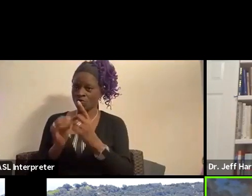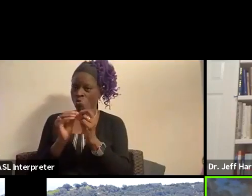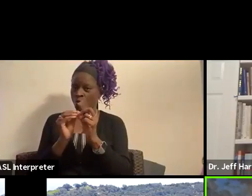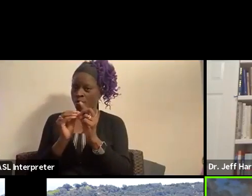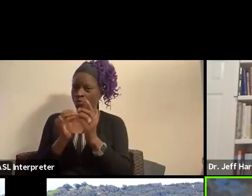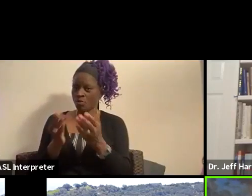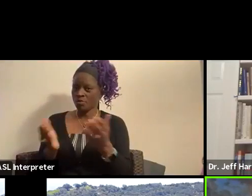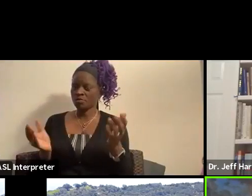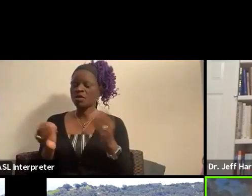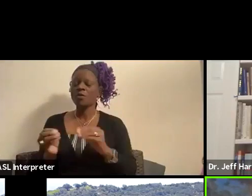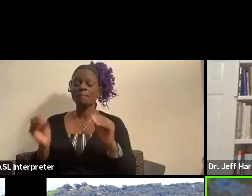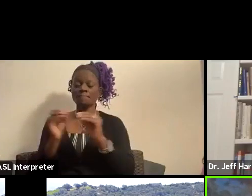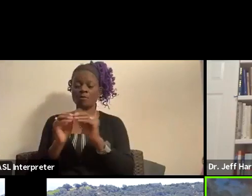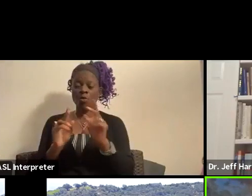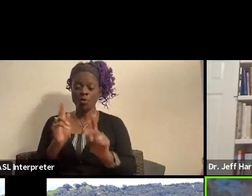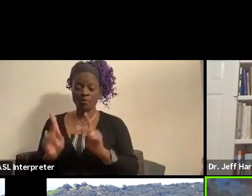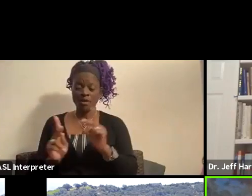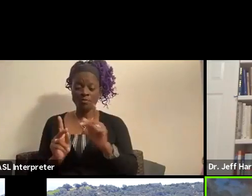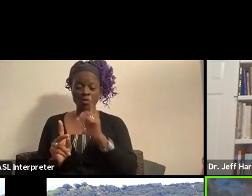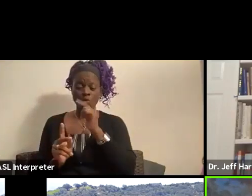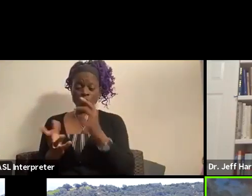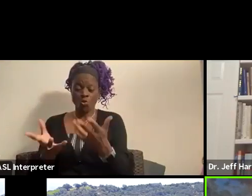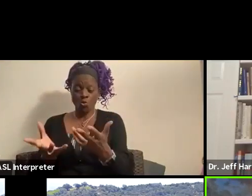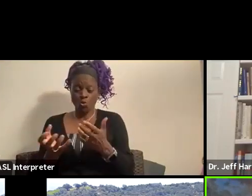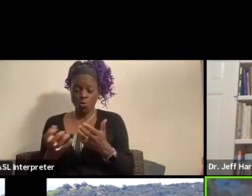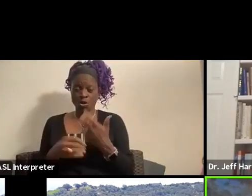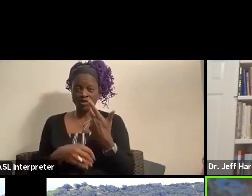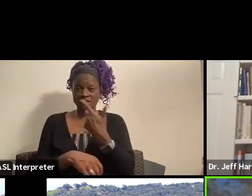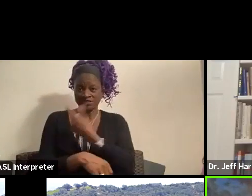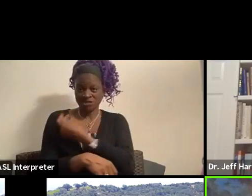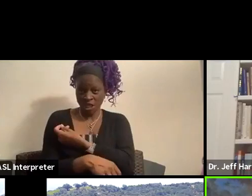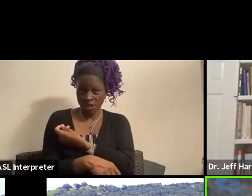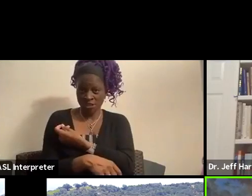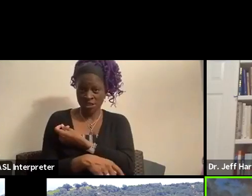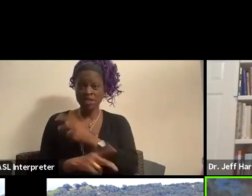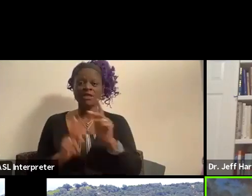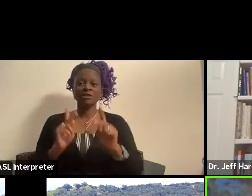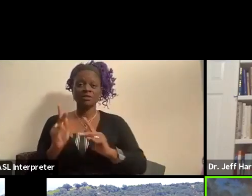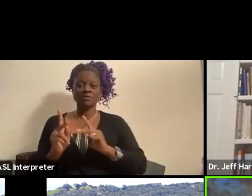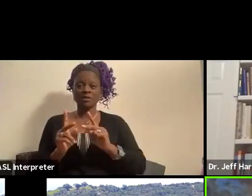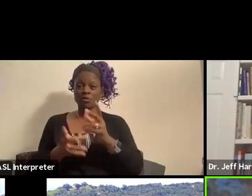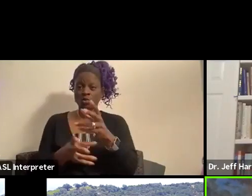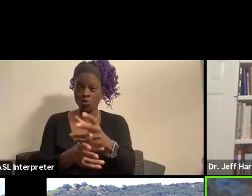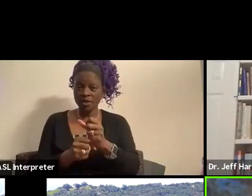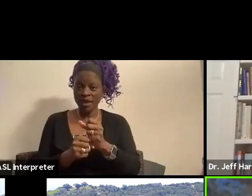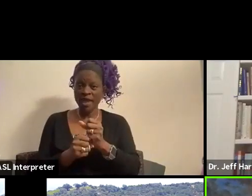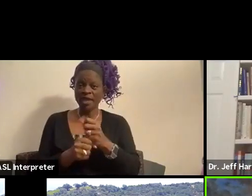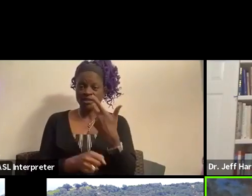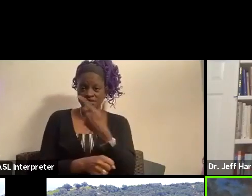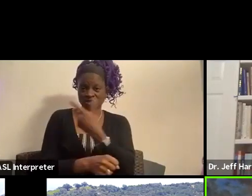eligible for the vaccine that take the vaccine, the better for the community. So I would encourage everybody